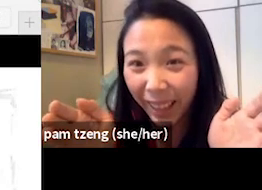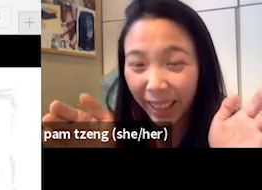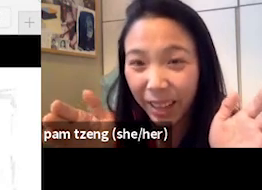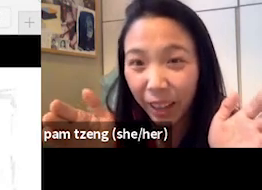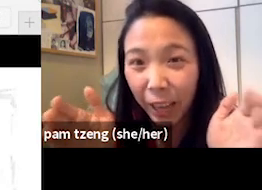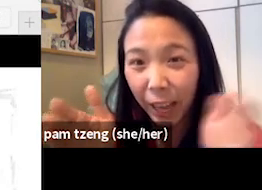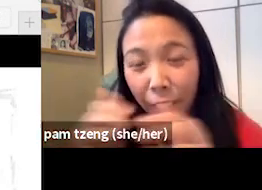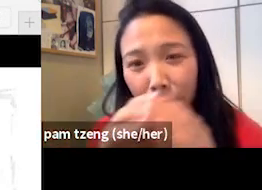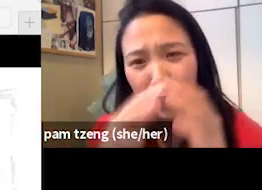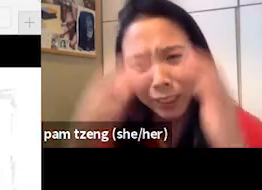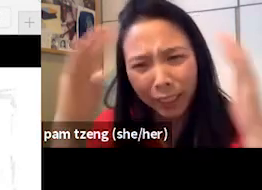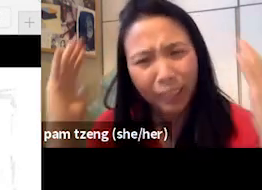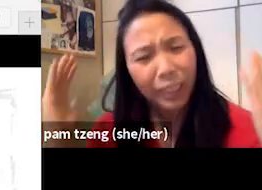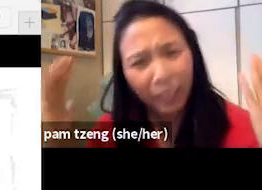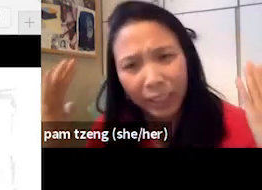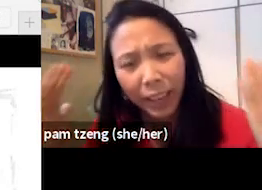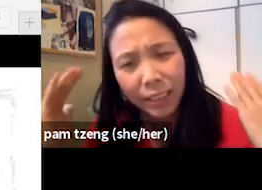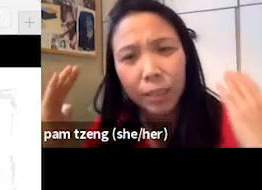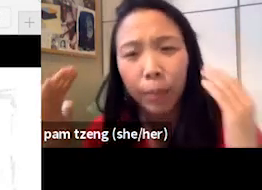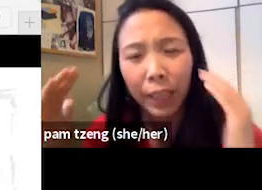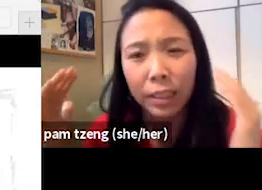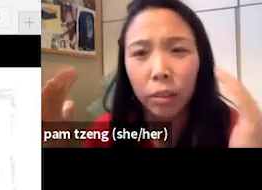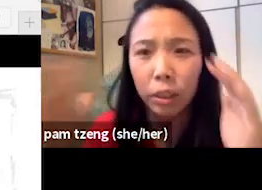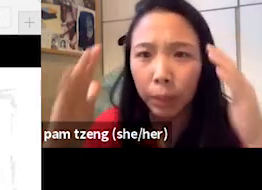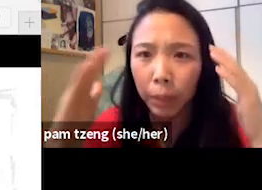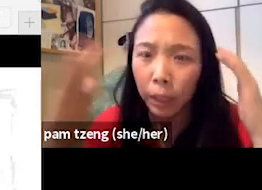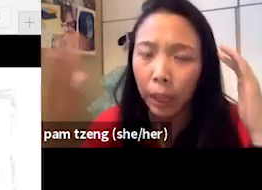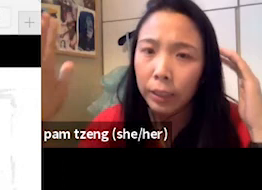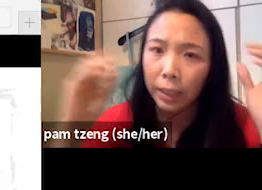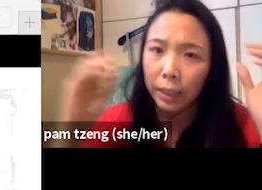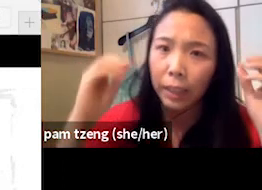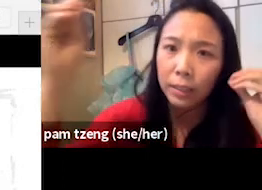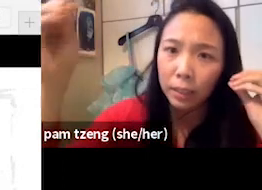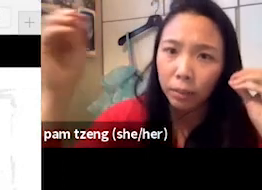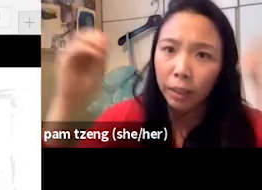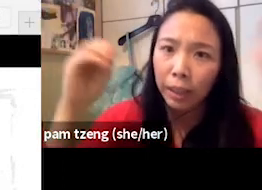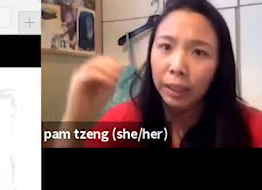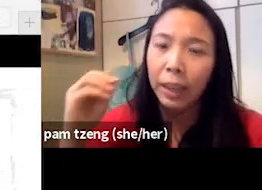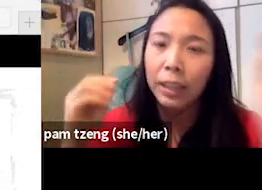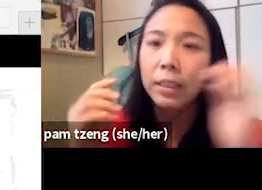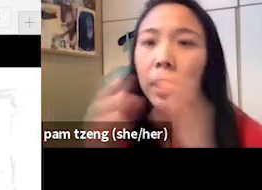and not have that in that space, or to be able to understand and see where that lands and